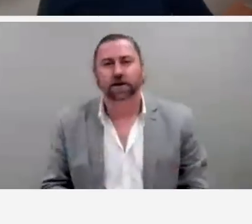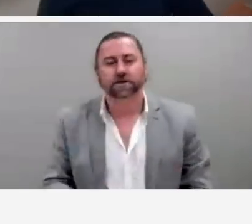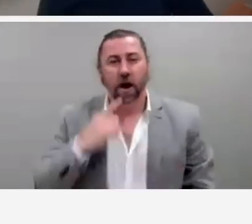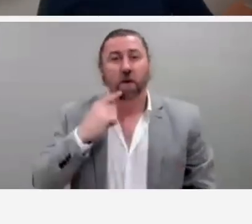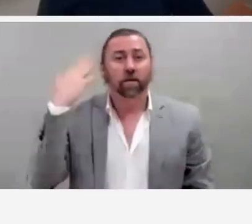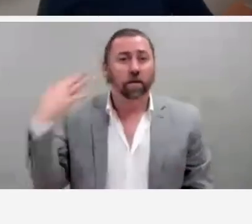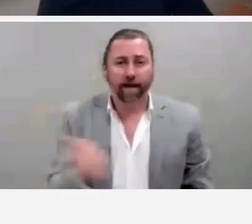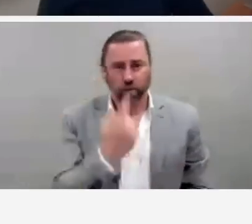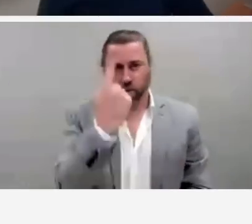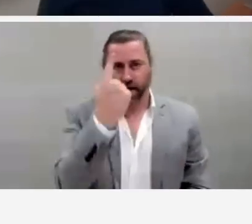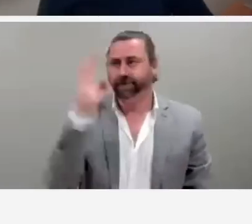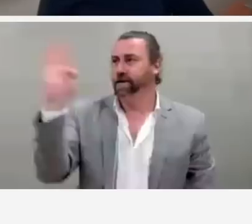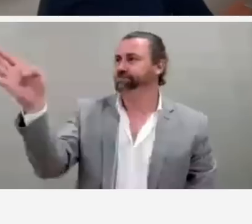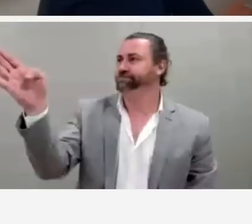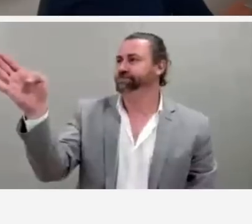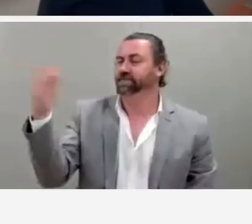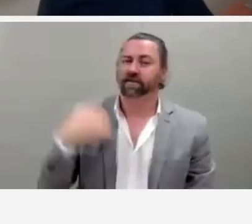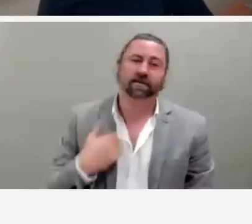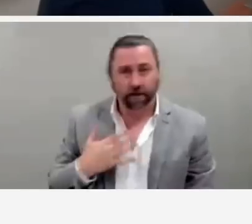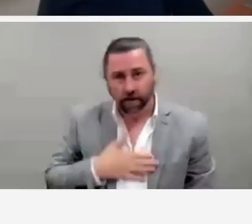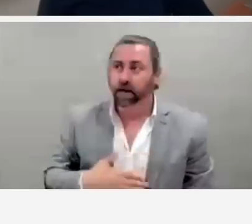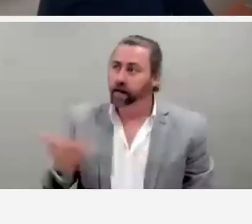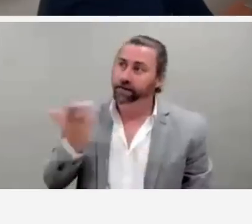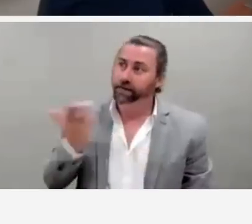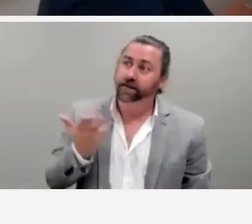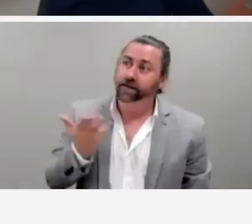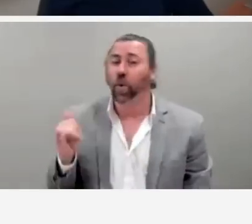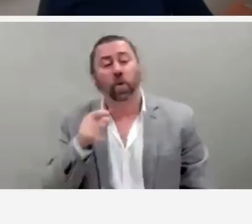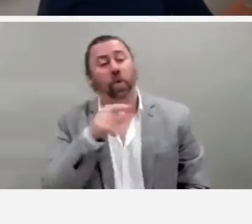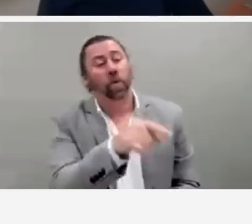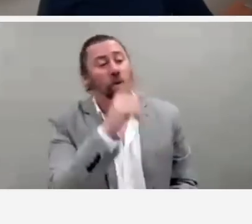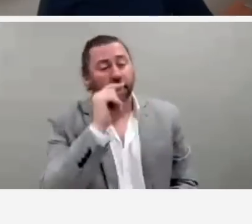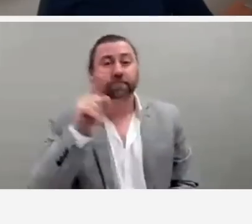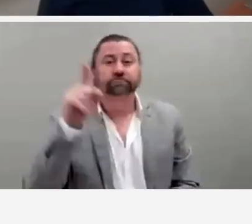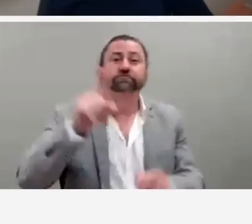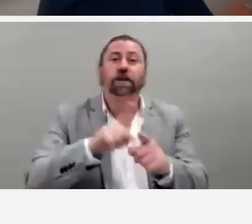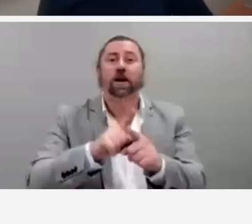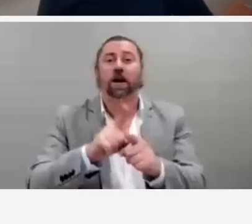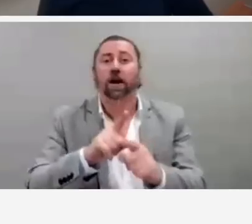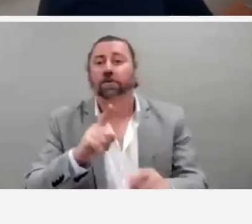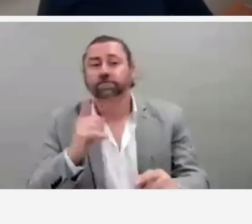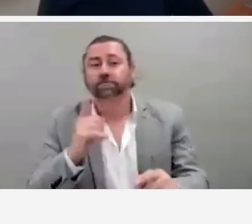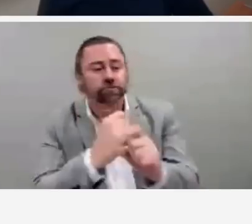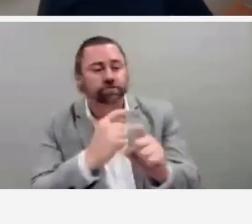provider to deliver everything to well you could choose one provider to take care of your clinical services but you can get someone else to do